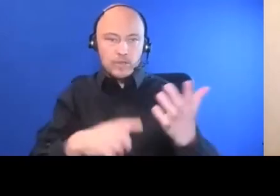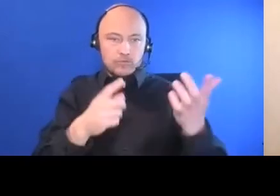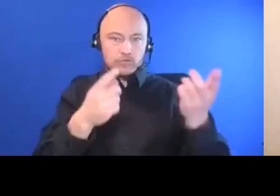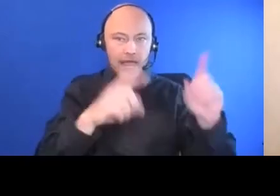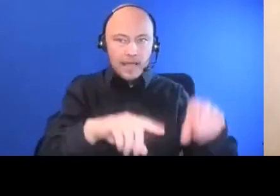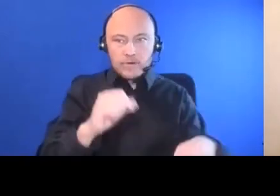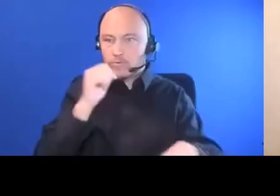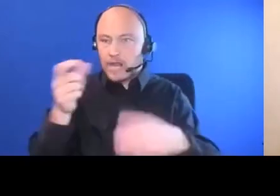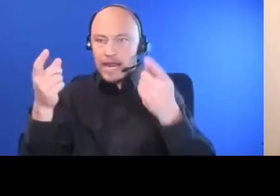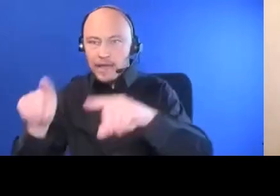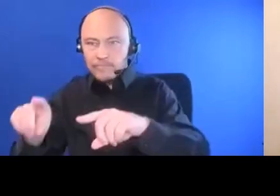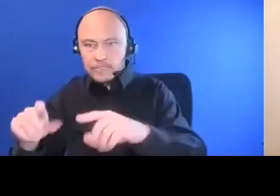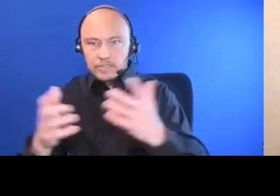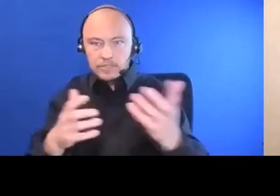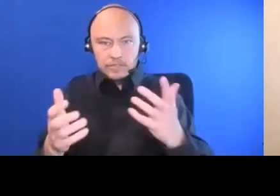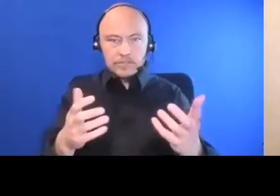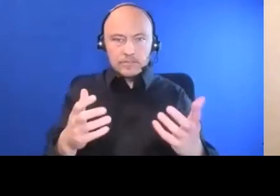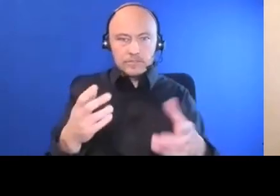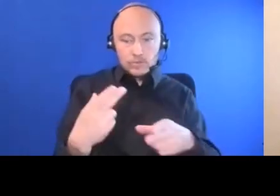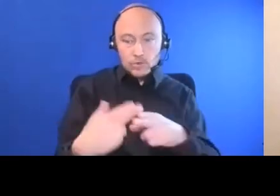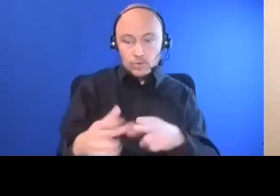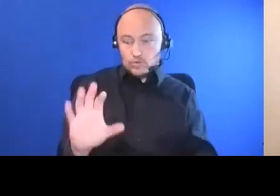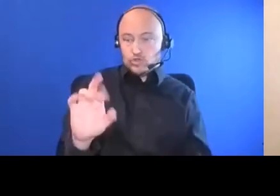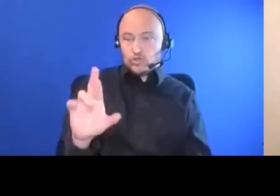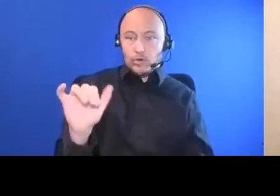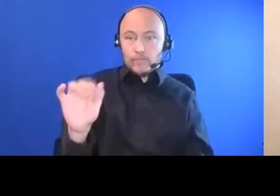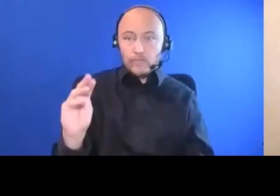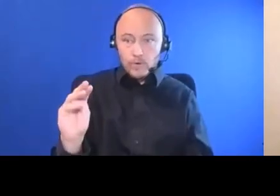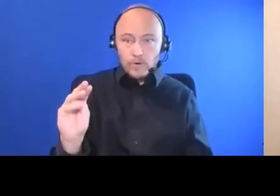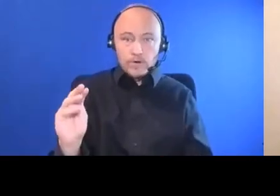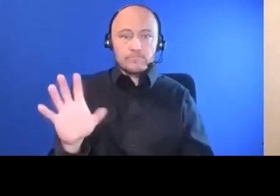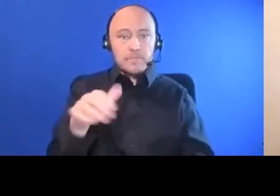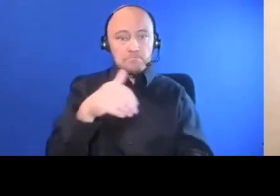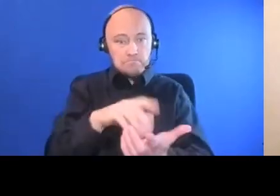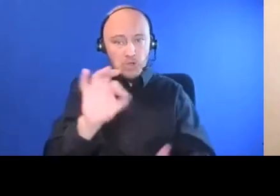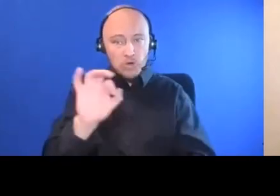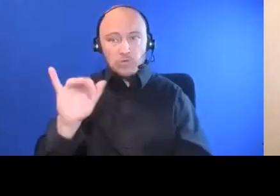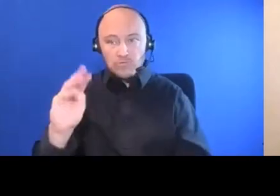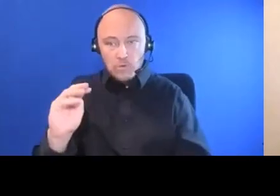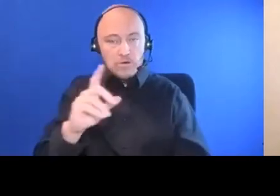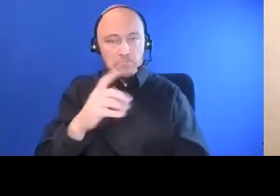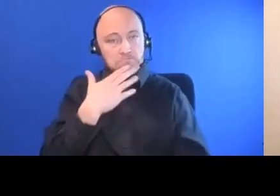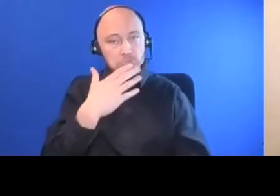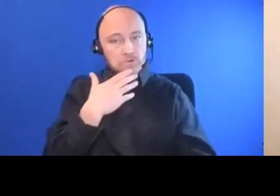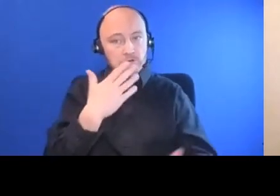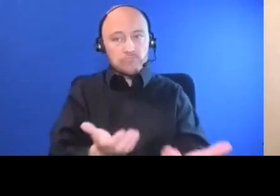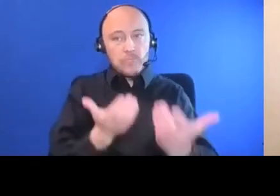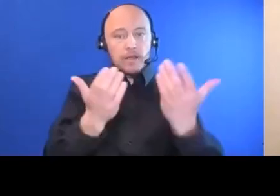So, I think there's a lot that the short form and that multi-modal forms have to suggest for disabled folks.